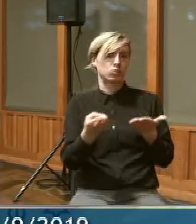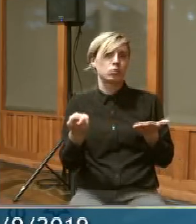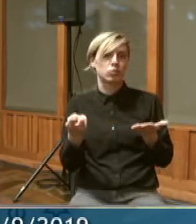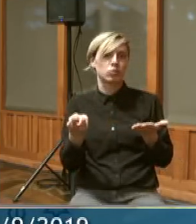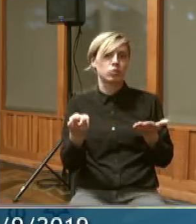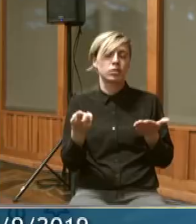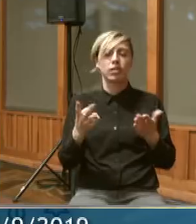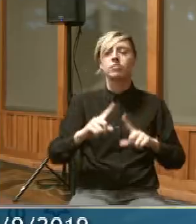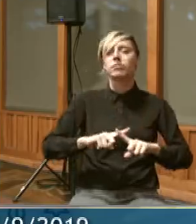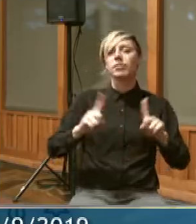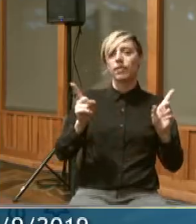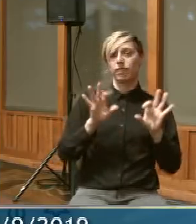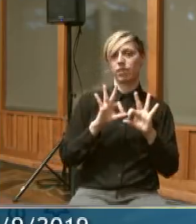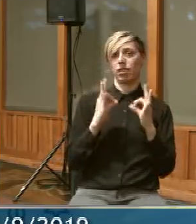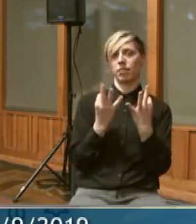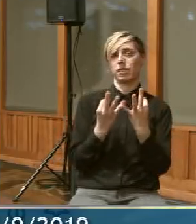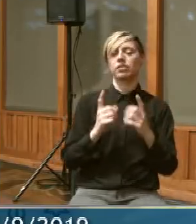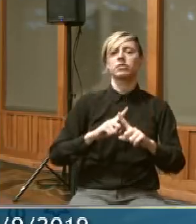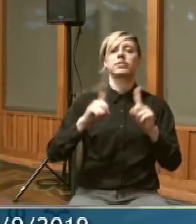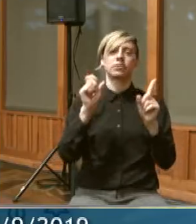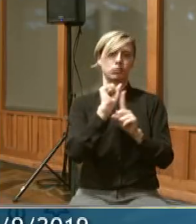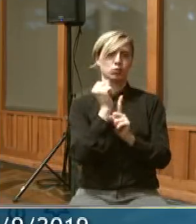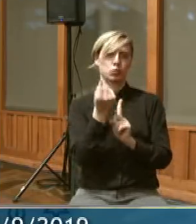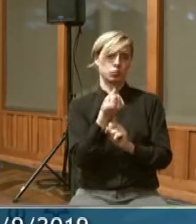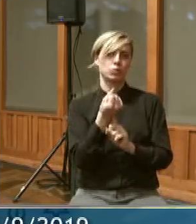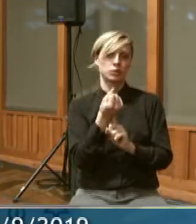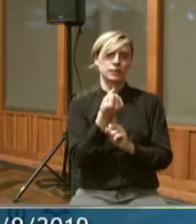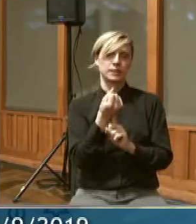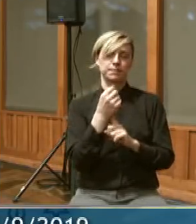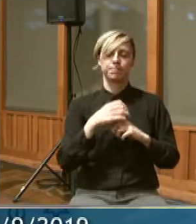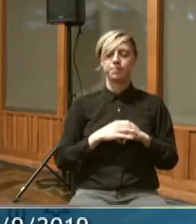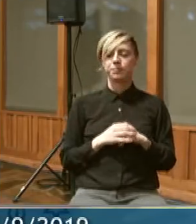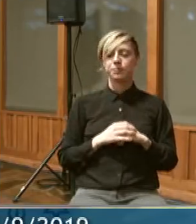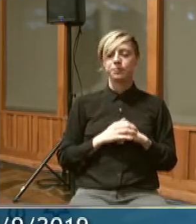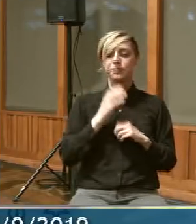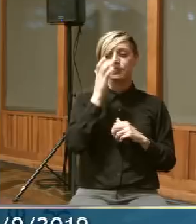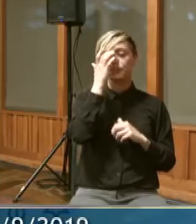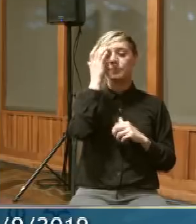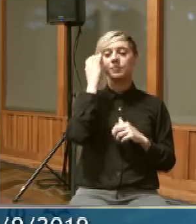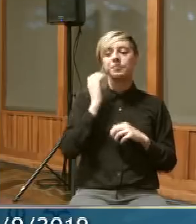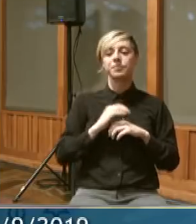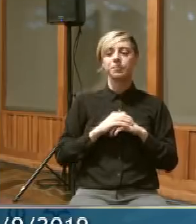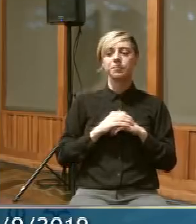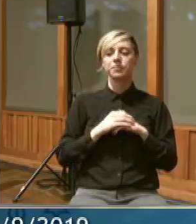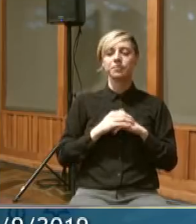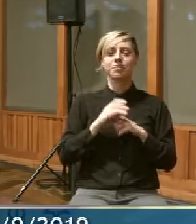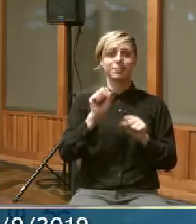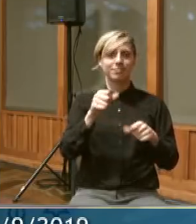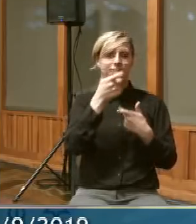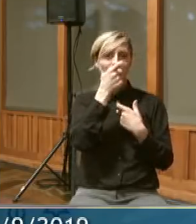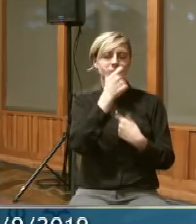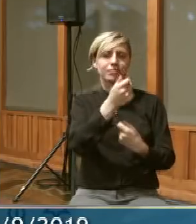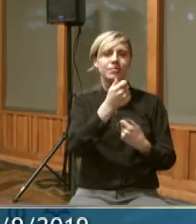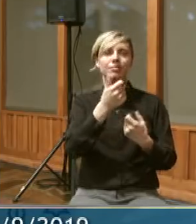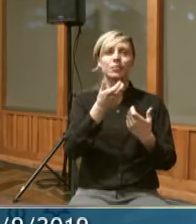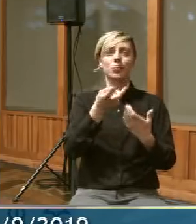FROM SCHOOL TO SCHOOL IN PORTLAND. THOUGH THEY ARE ALL PUBLIC EACH SCHOOL HAS ACCESS TO DIFFERENT RESOURCES AND IS MADE UP OF FAMILIES EXPERIENCING A